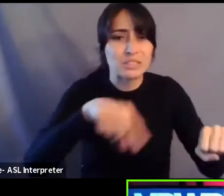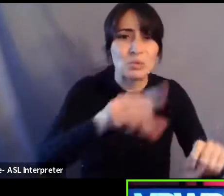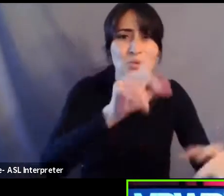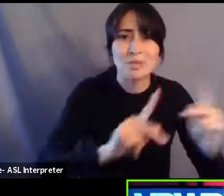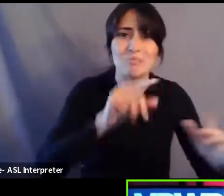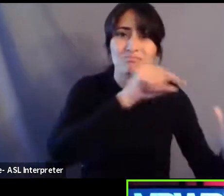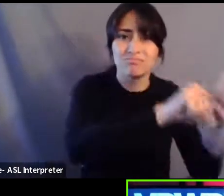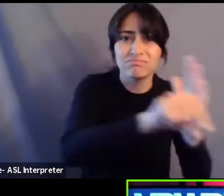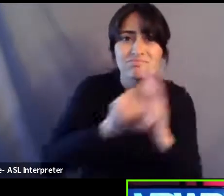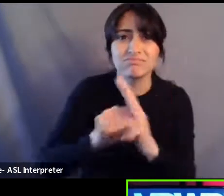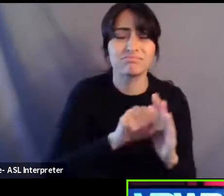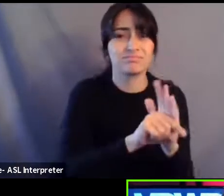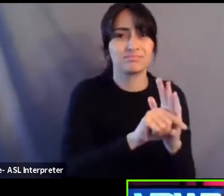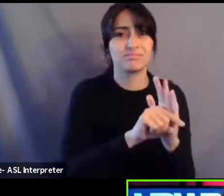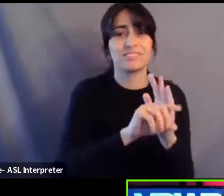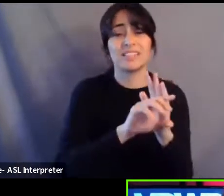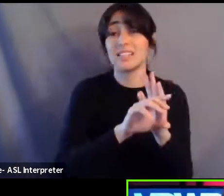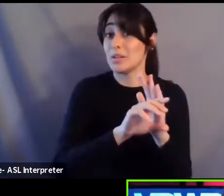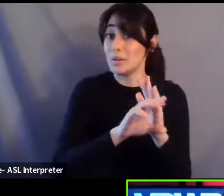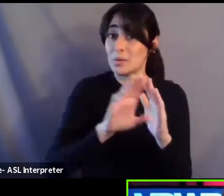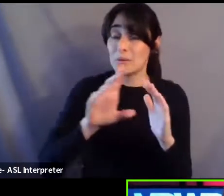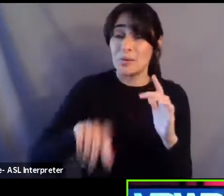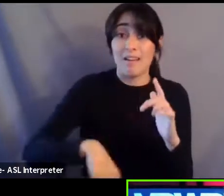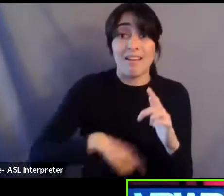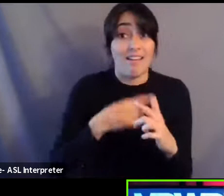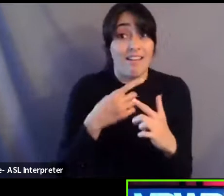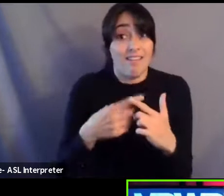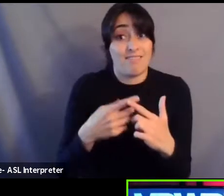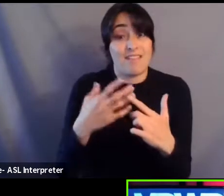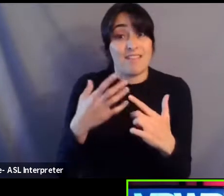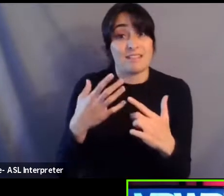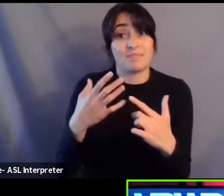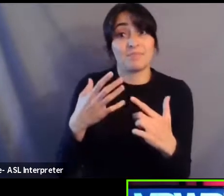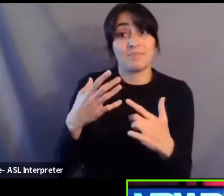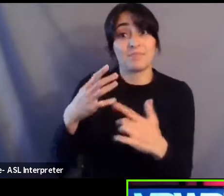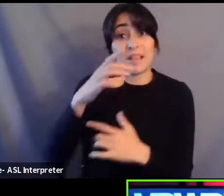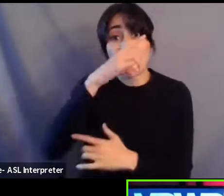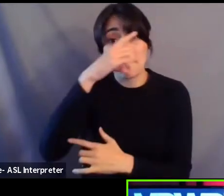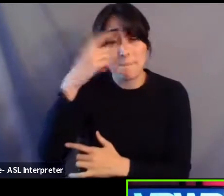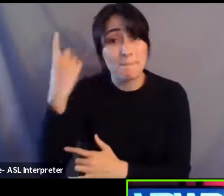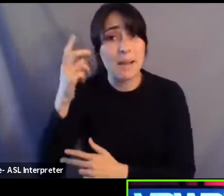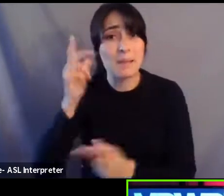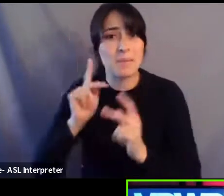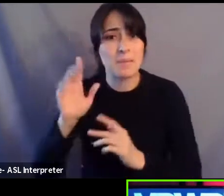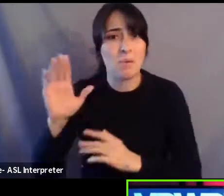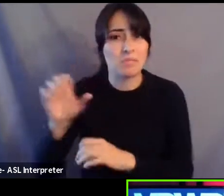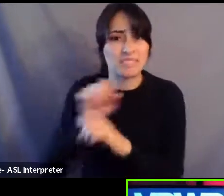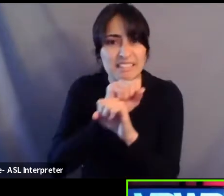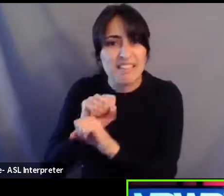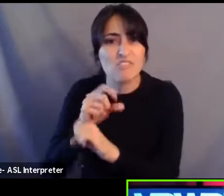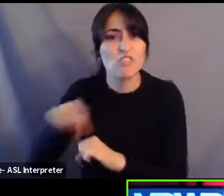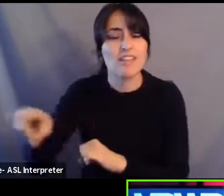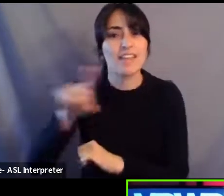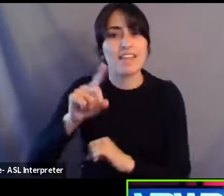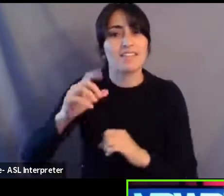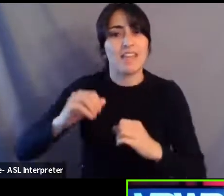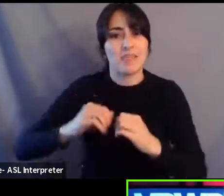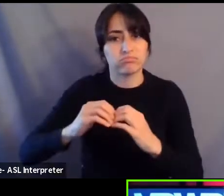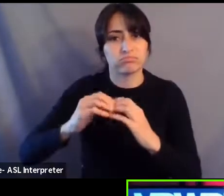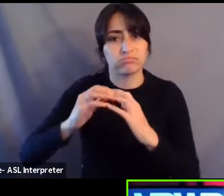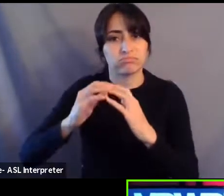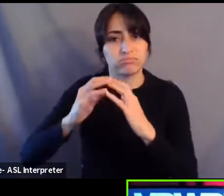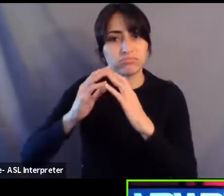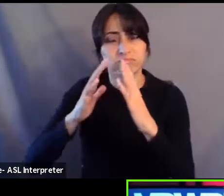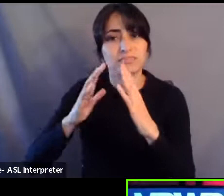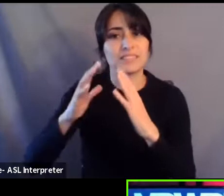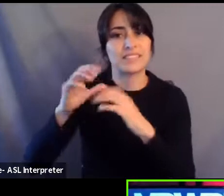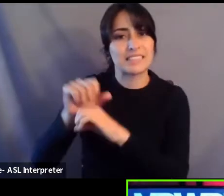it was also built on the backs of black skin and enslaving other people. And then